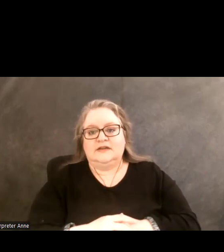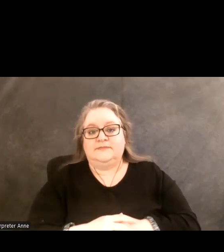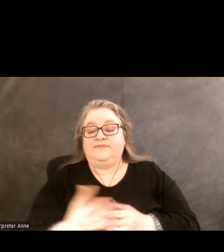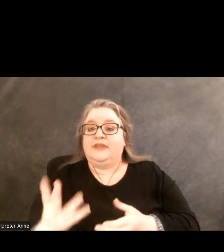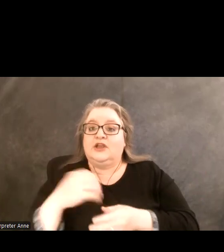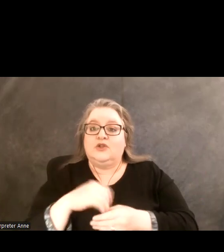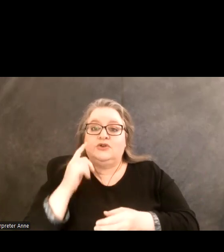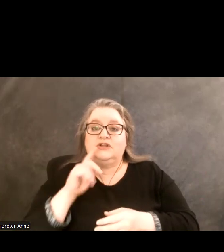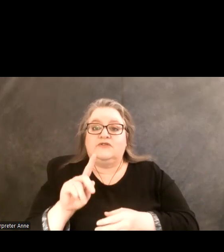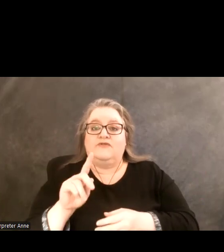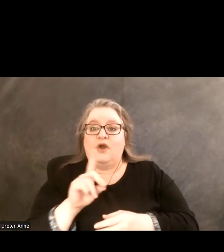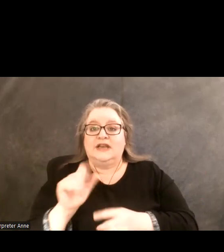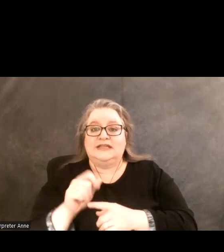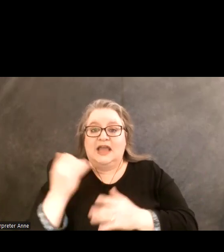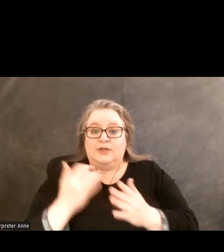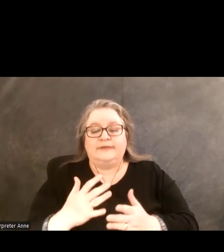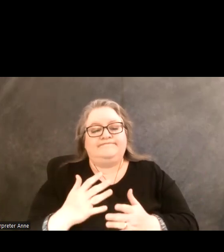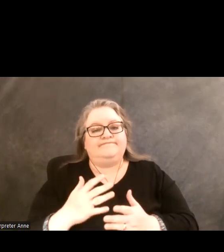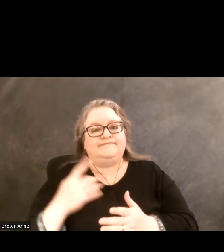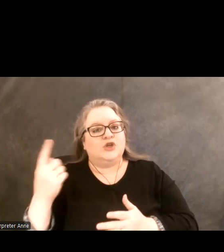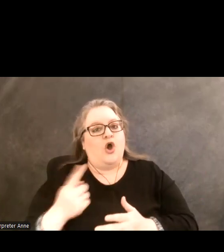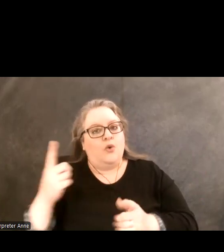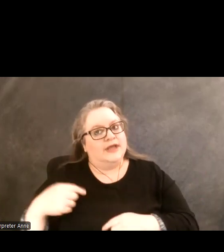disabled artists has always been messy, and it's gotten